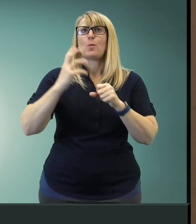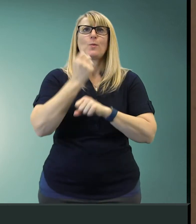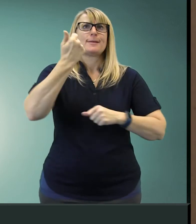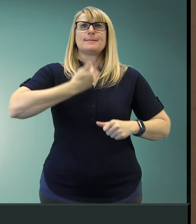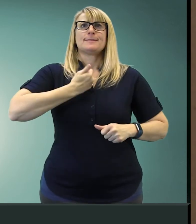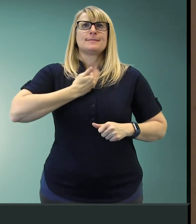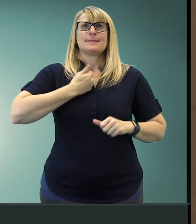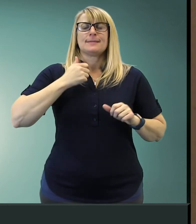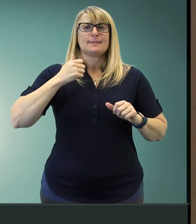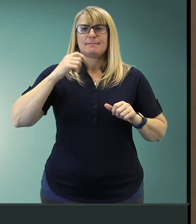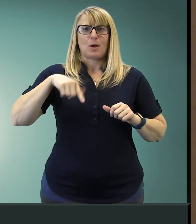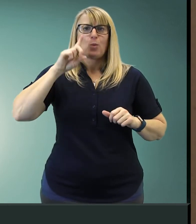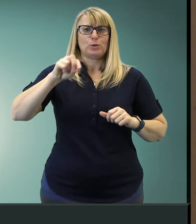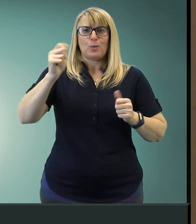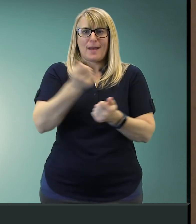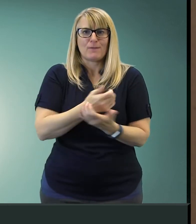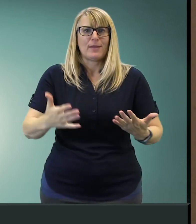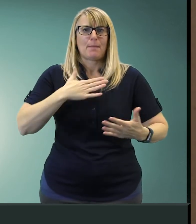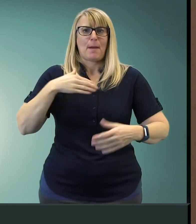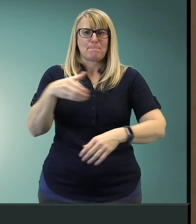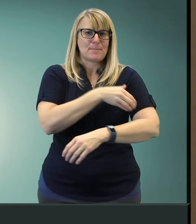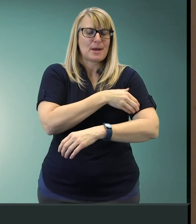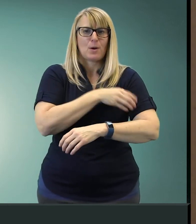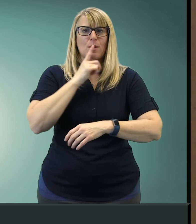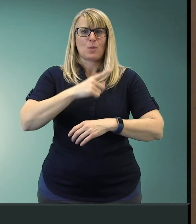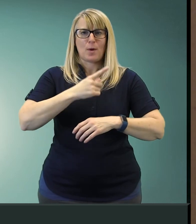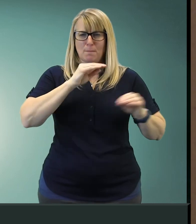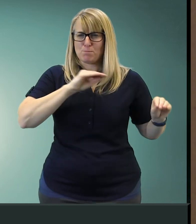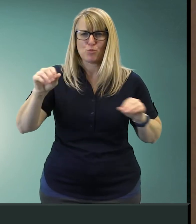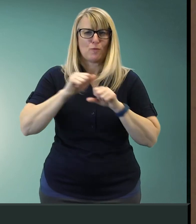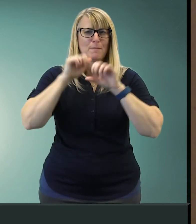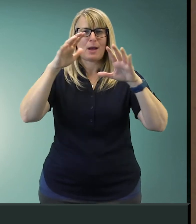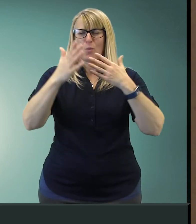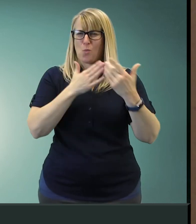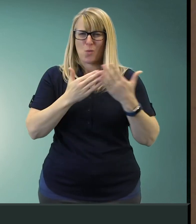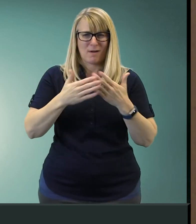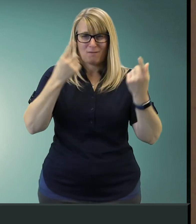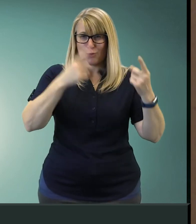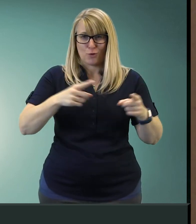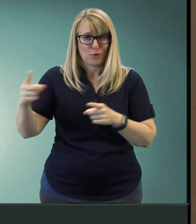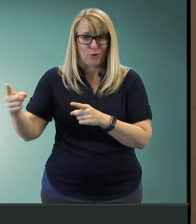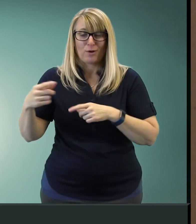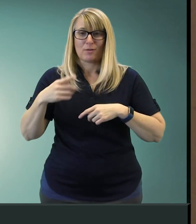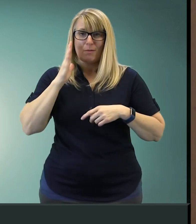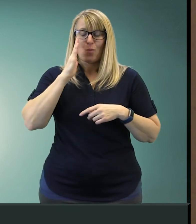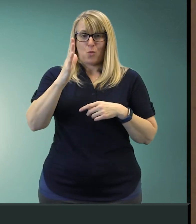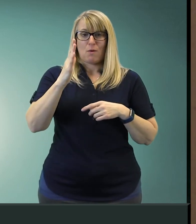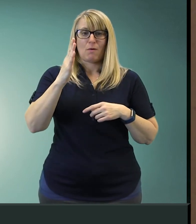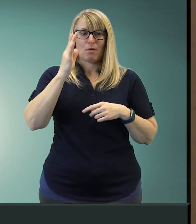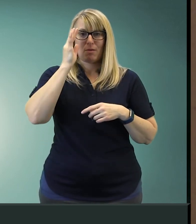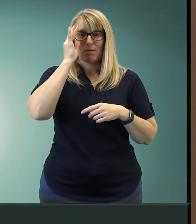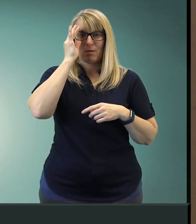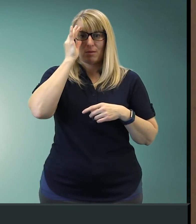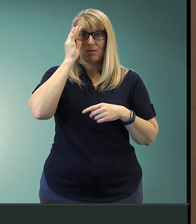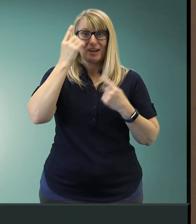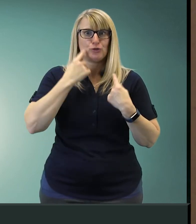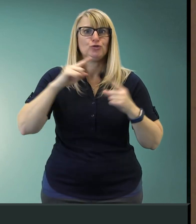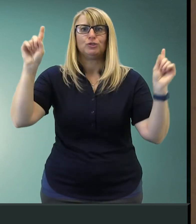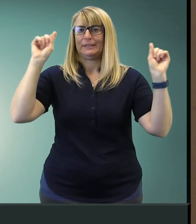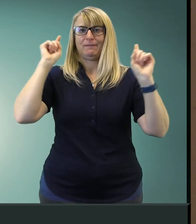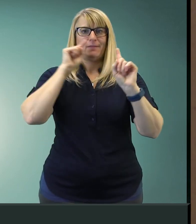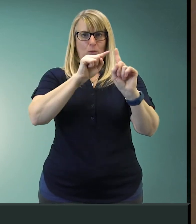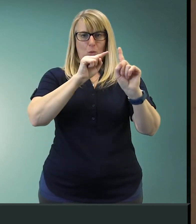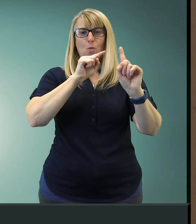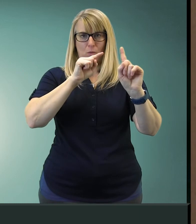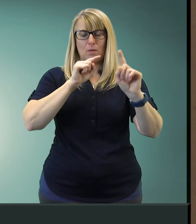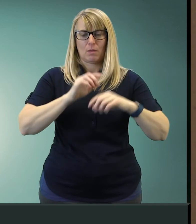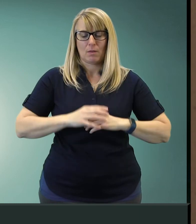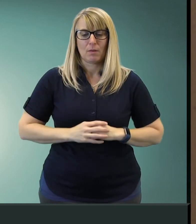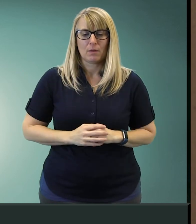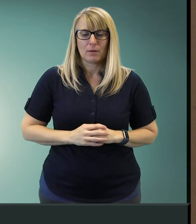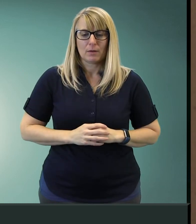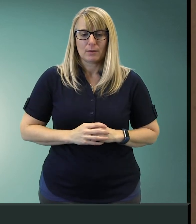I will do everything in my power. I will move mountains, whatever it's going to take. I will achieve this goal!"